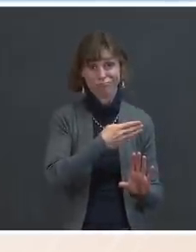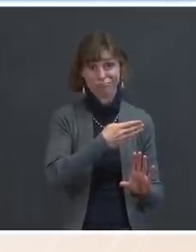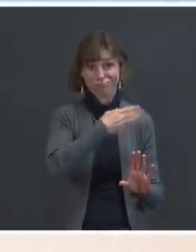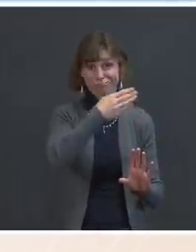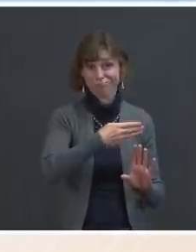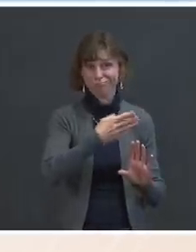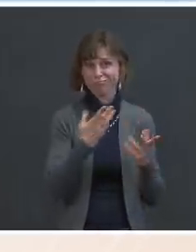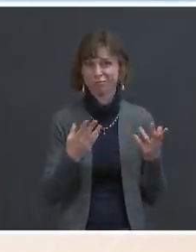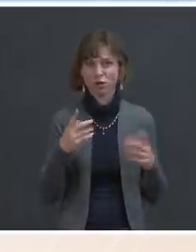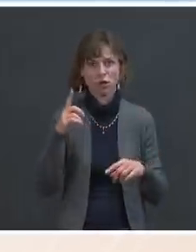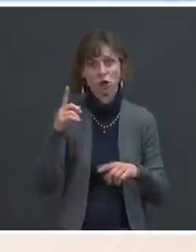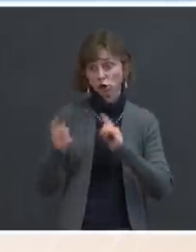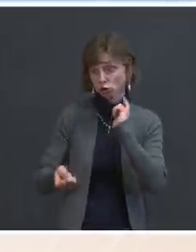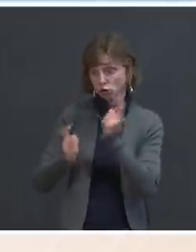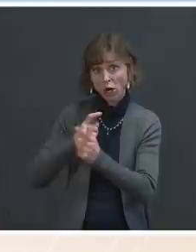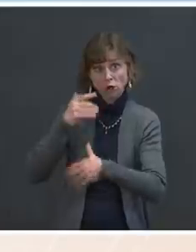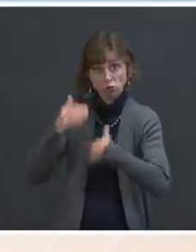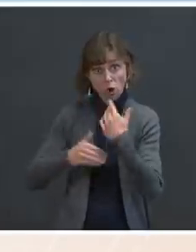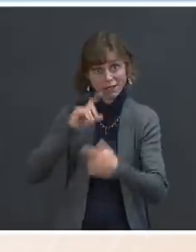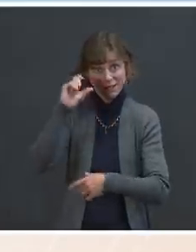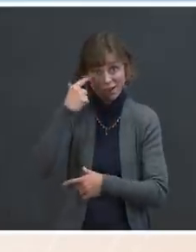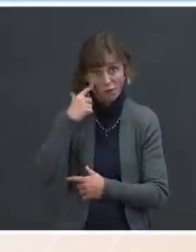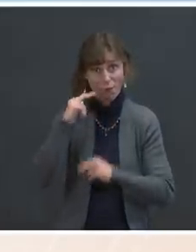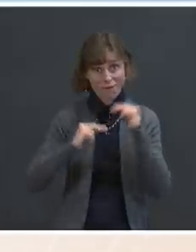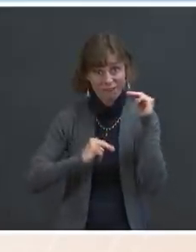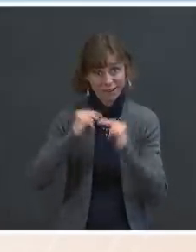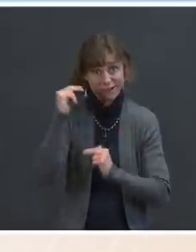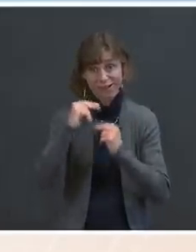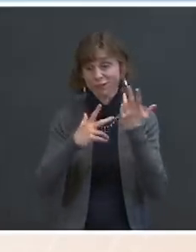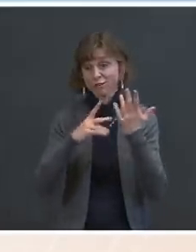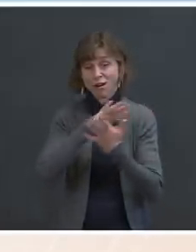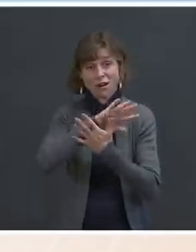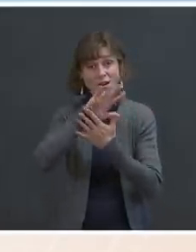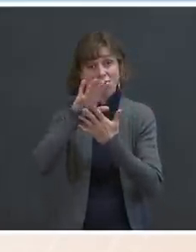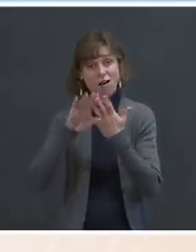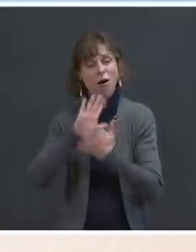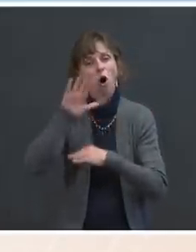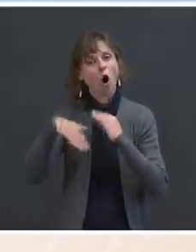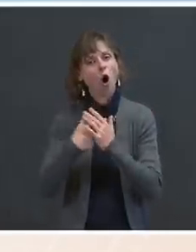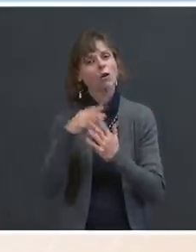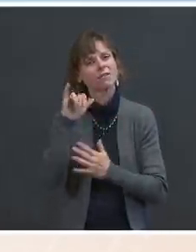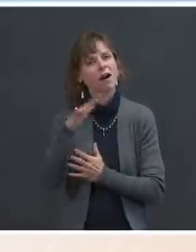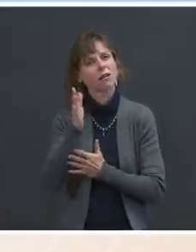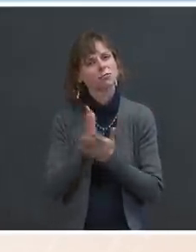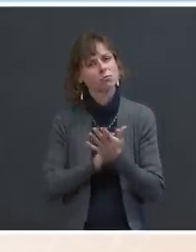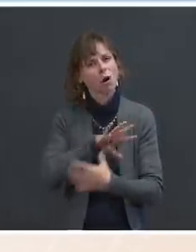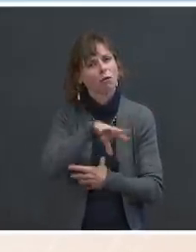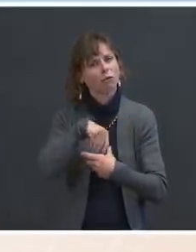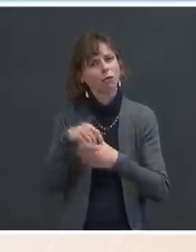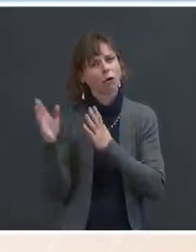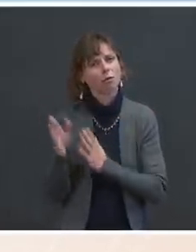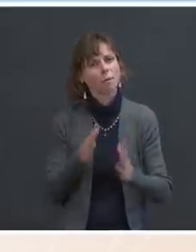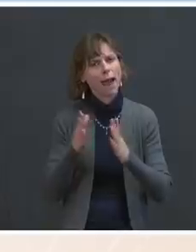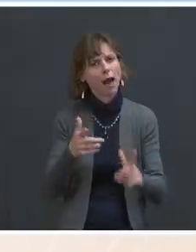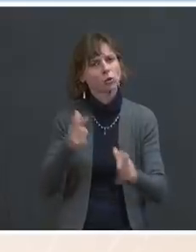All of this is part of the plan, as quickly as possible, to make sure that our domestic processes